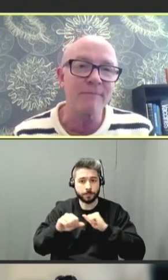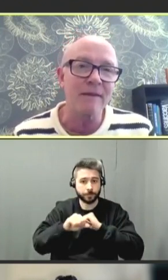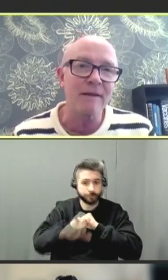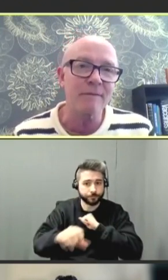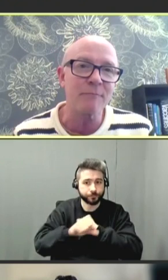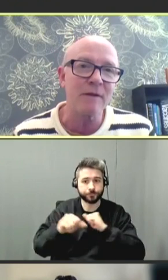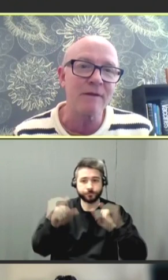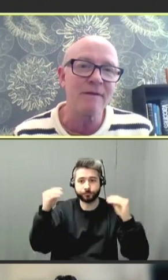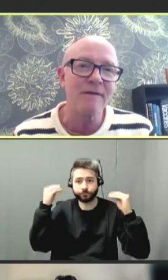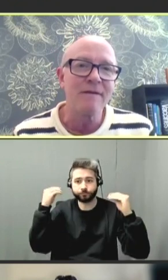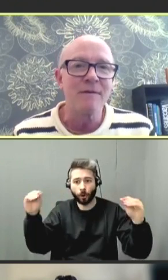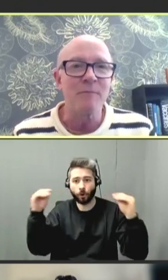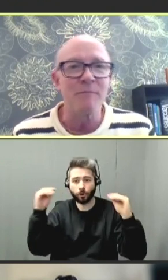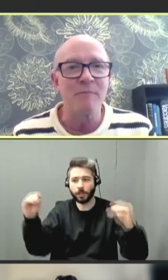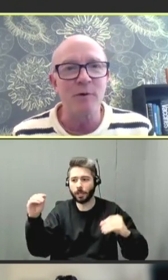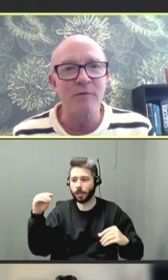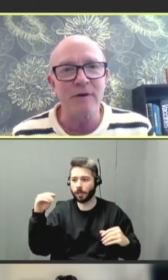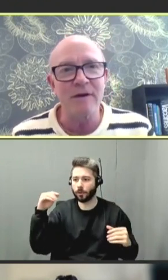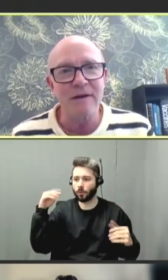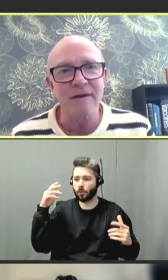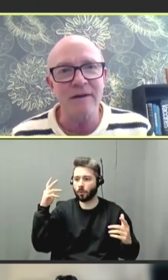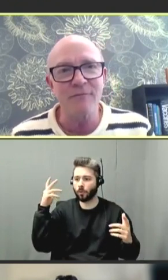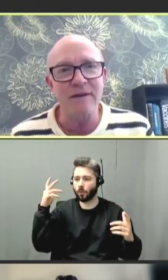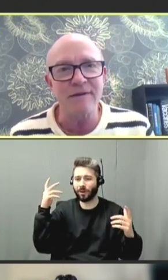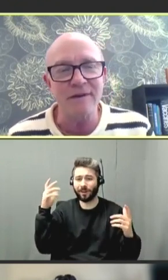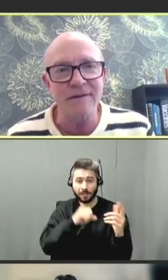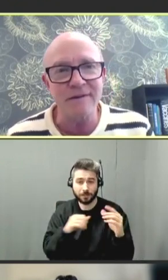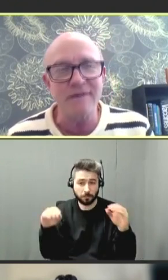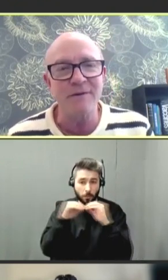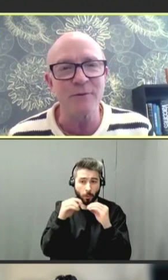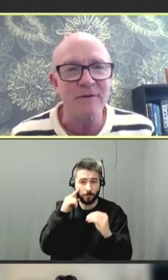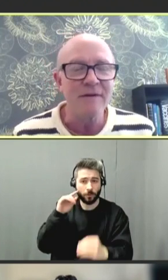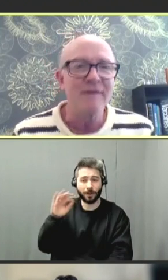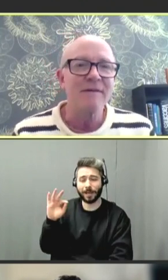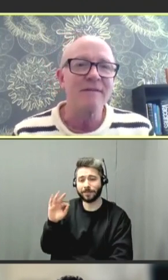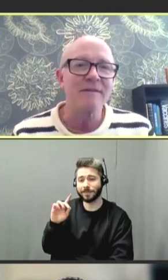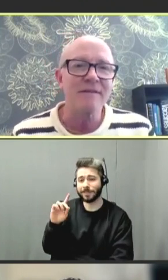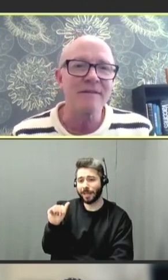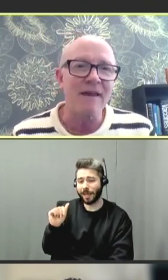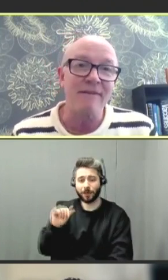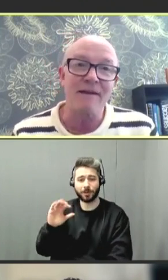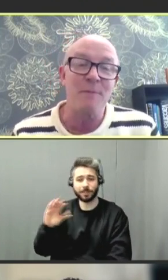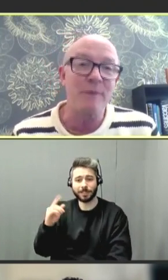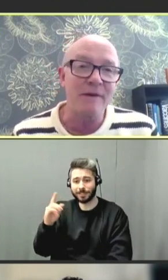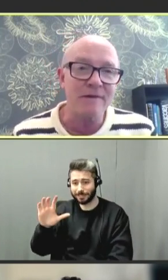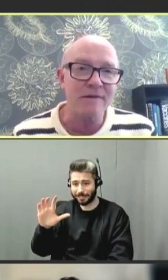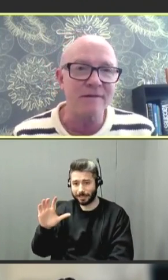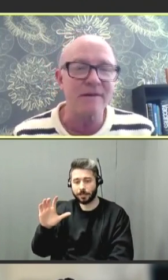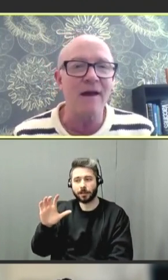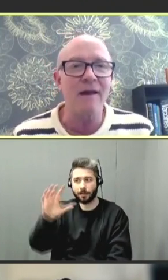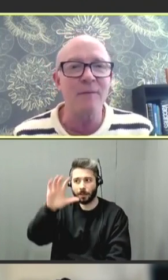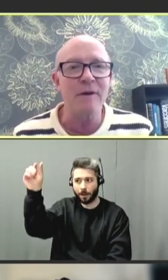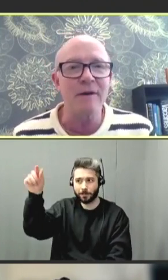And that's probably more for FDA, CDC, or -- to -- and the companies to decide. But,